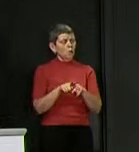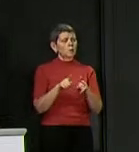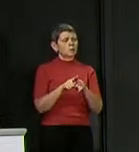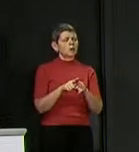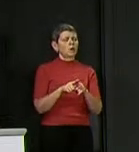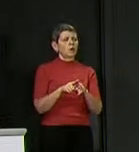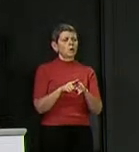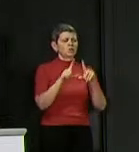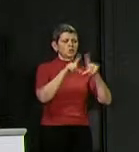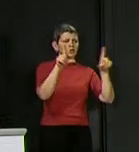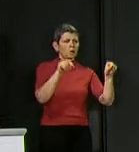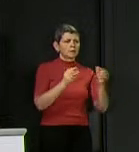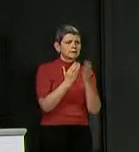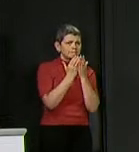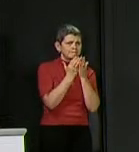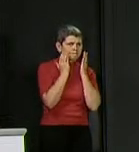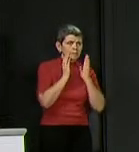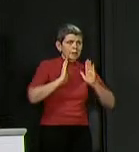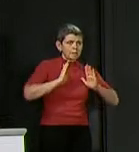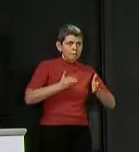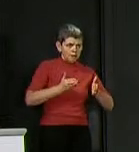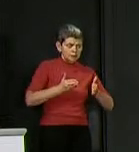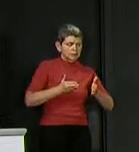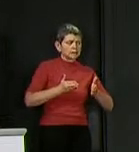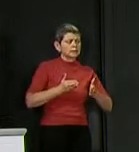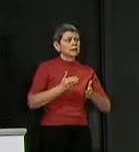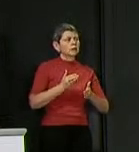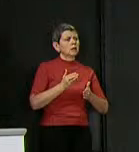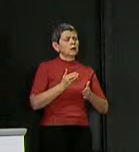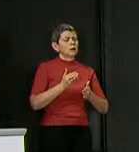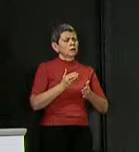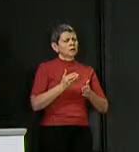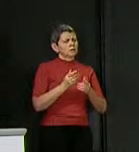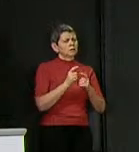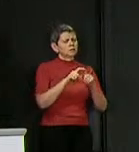Today I've spoken with shop workers who are genuinely worried that this will lead to confrontation